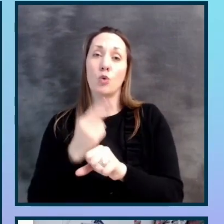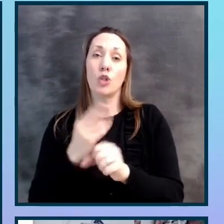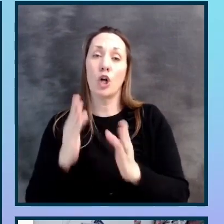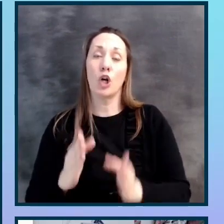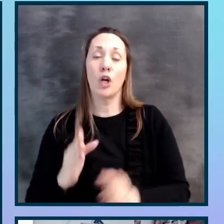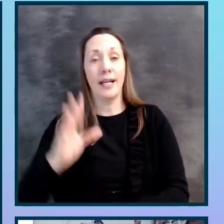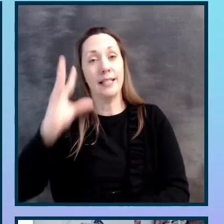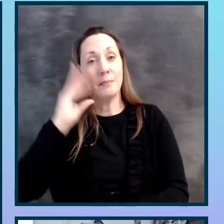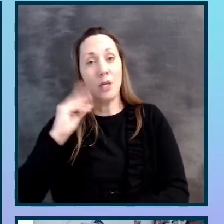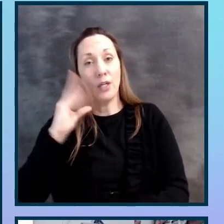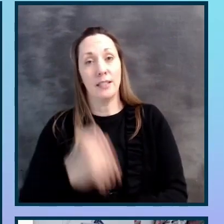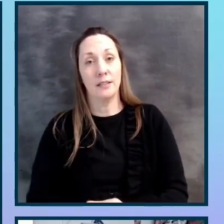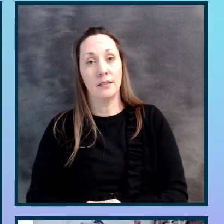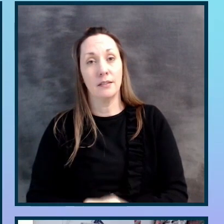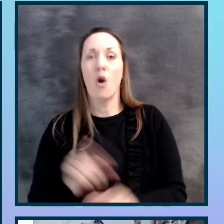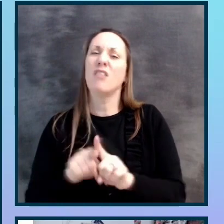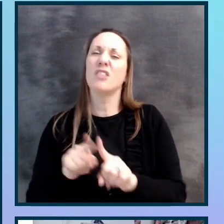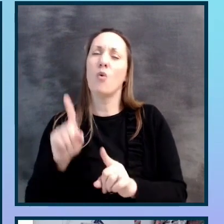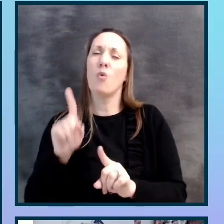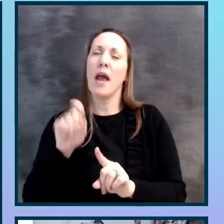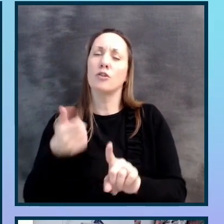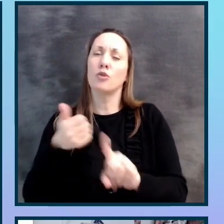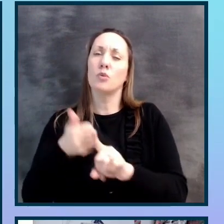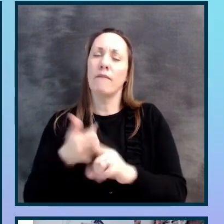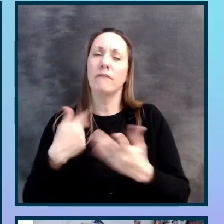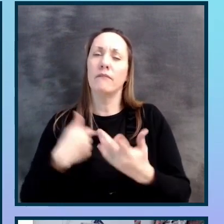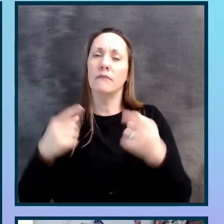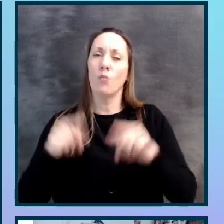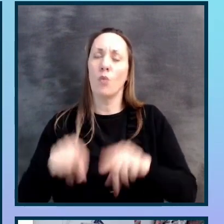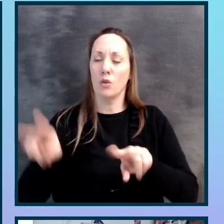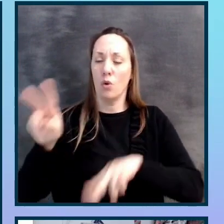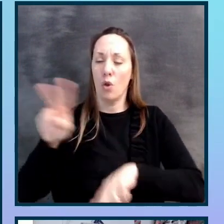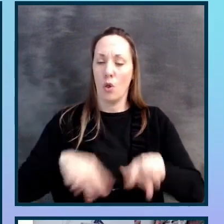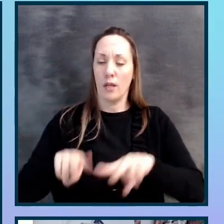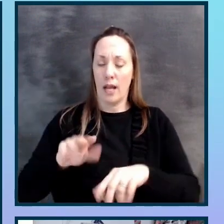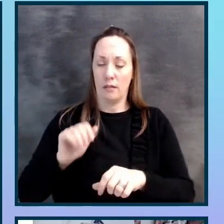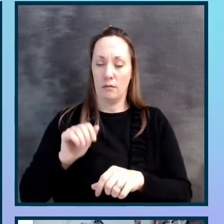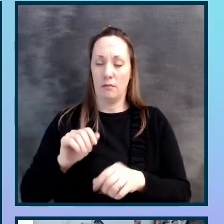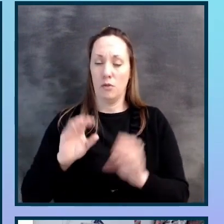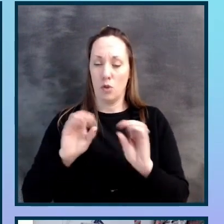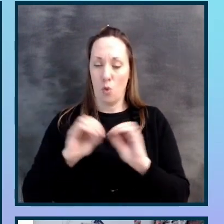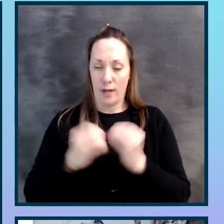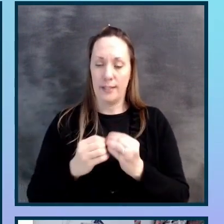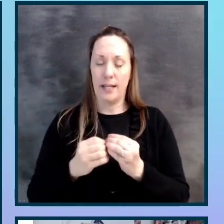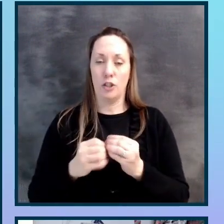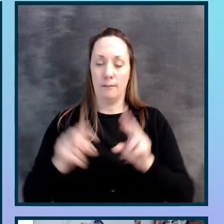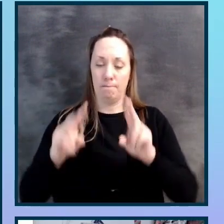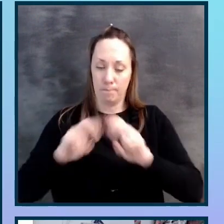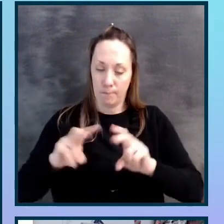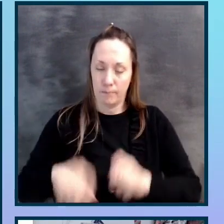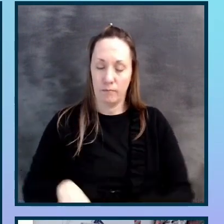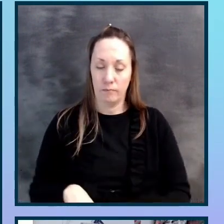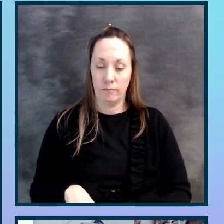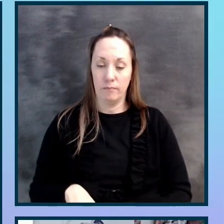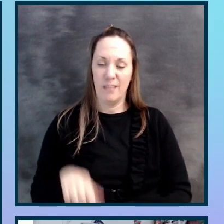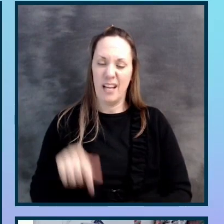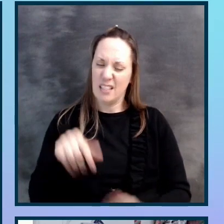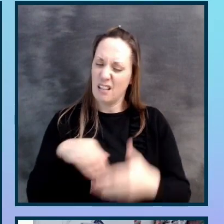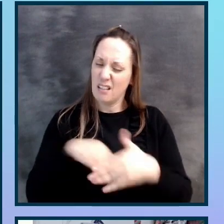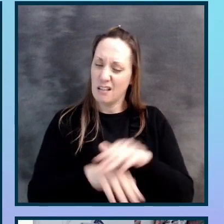And ask yourself these questions: when you're looking at the work, when you're looking at the organization, is this accessible?